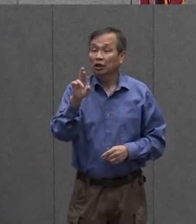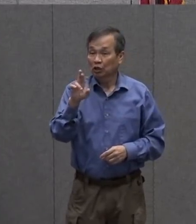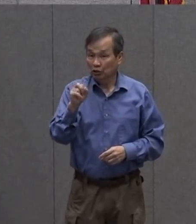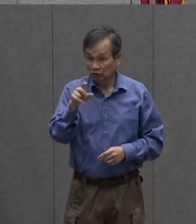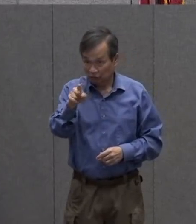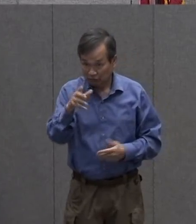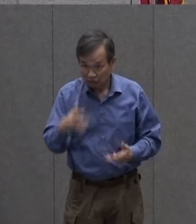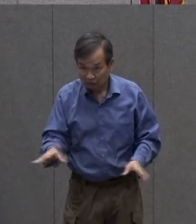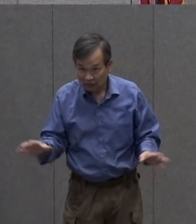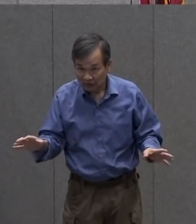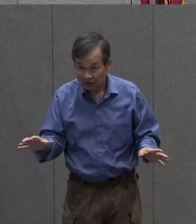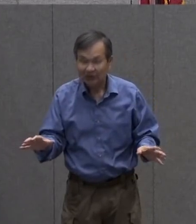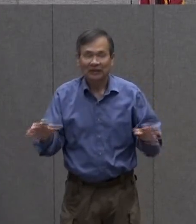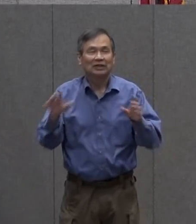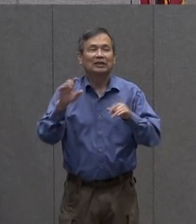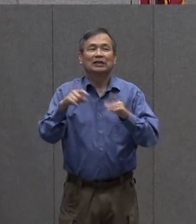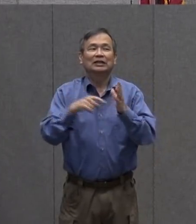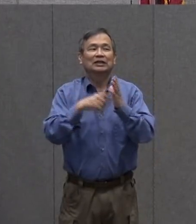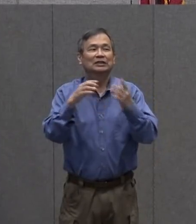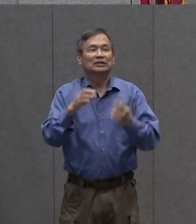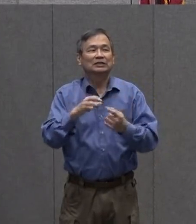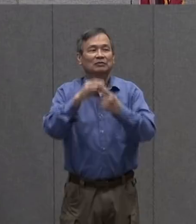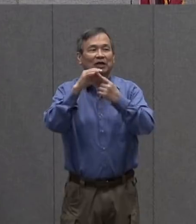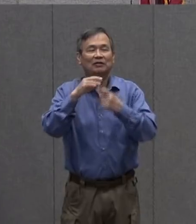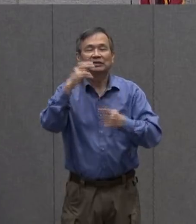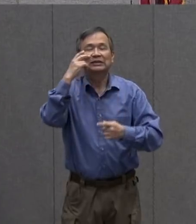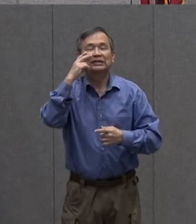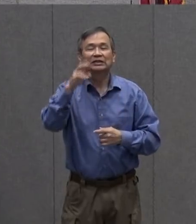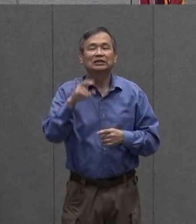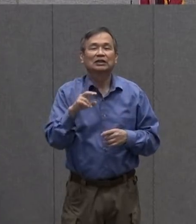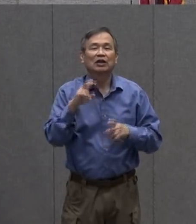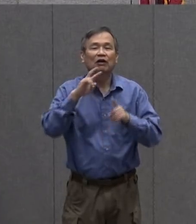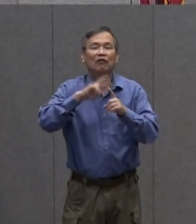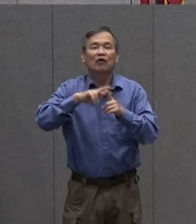This is a special checkers, vocabulary checkers.